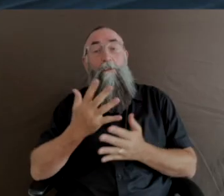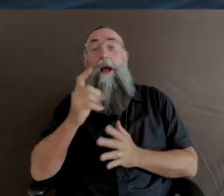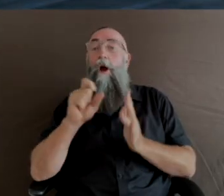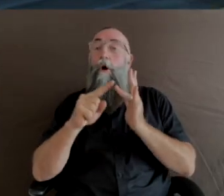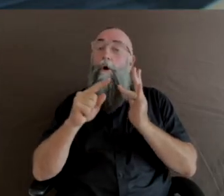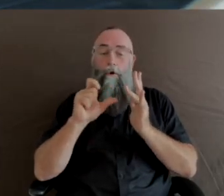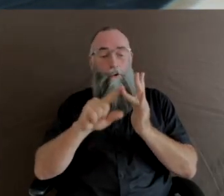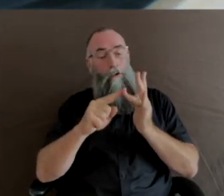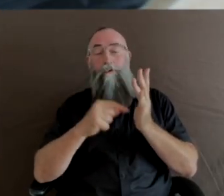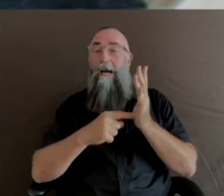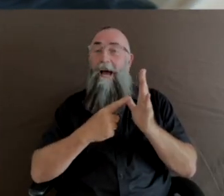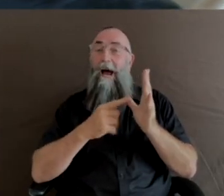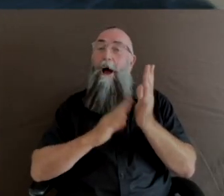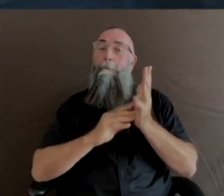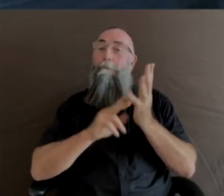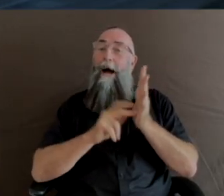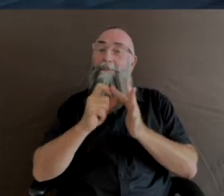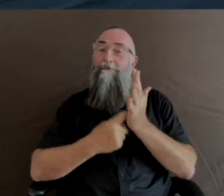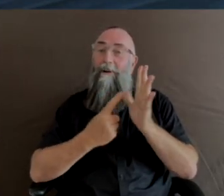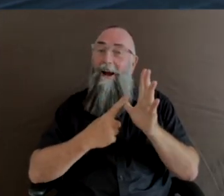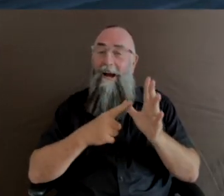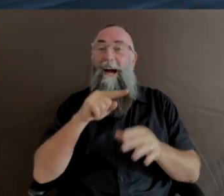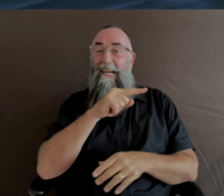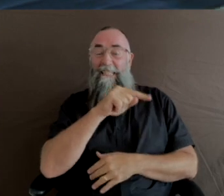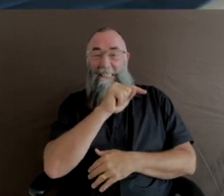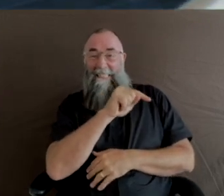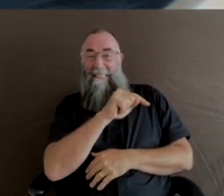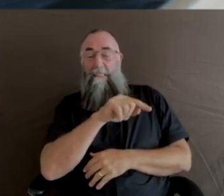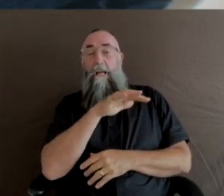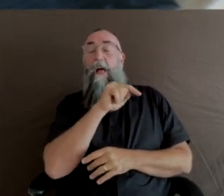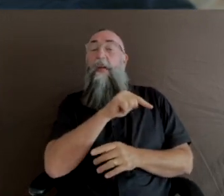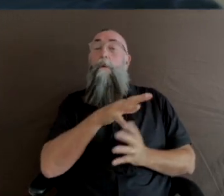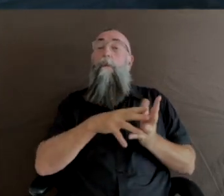And it was a commission created to, I guess,